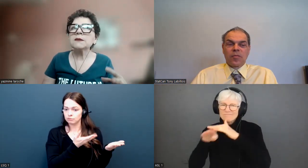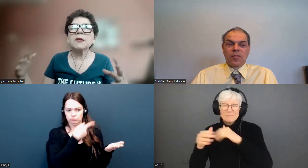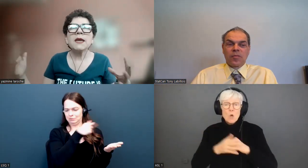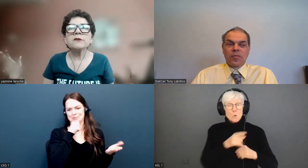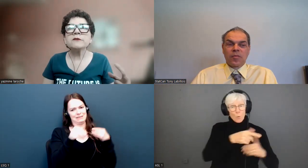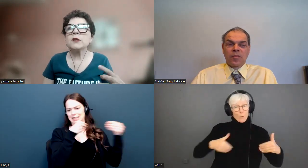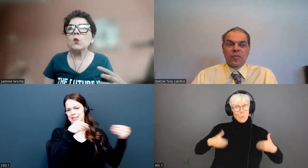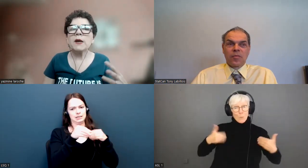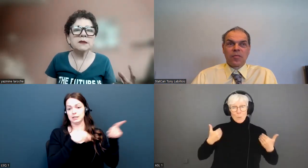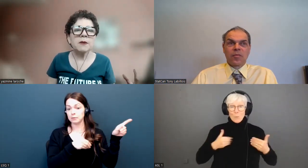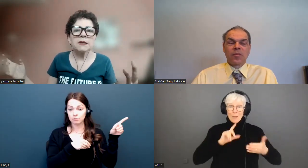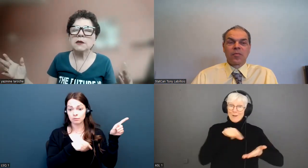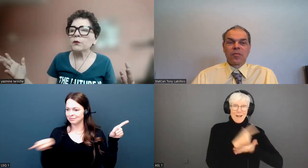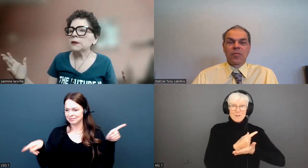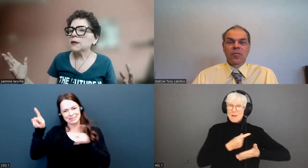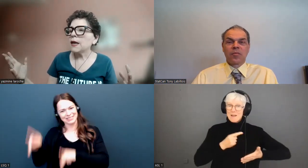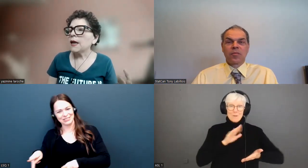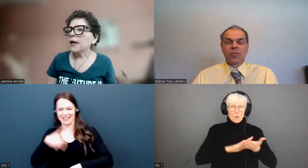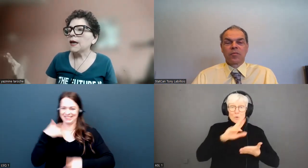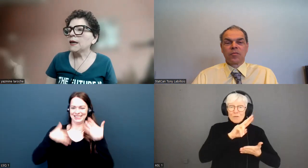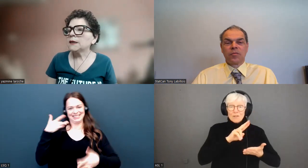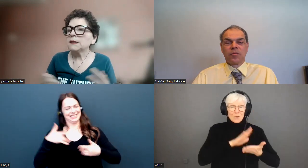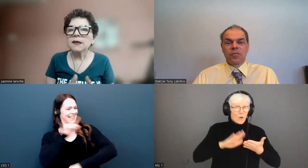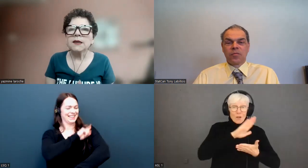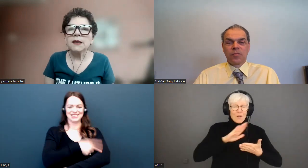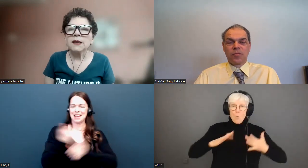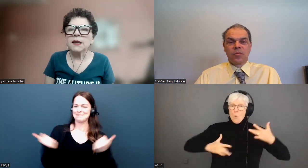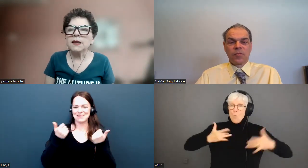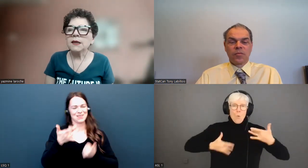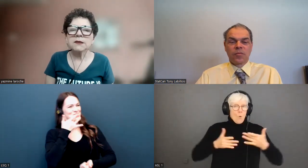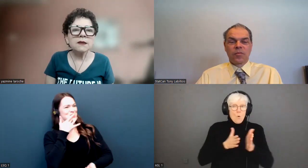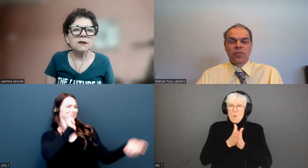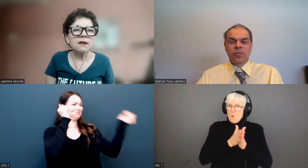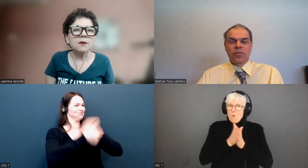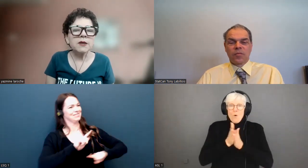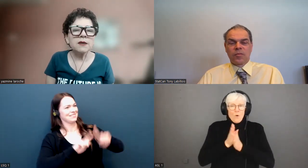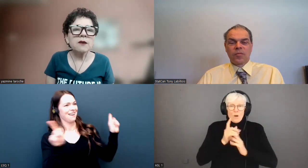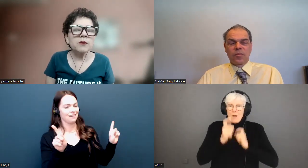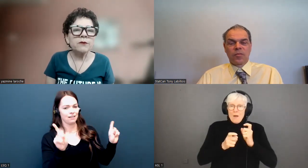and energy and wanting to make a difference and it's going to take them a year before